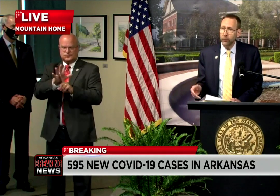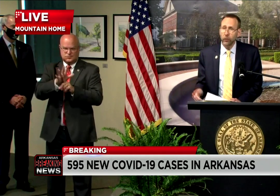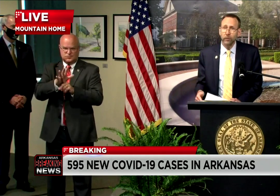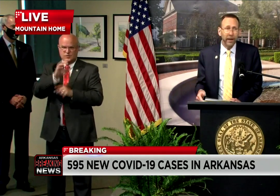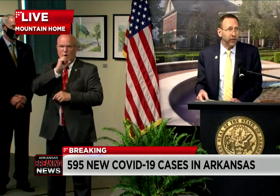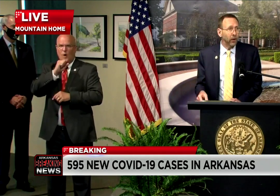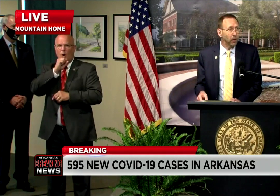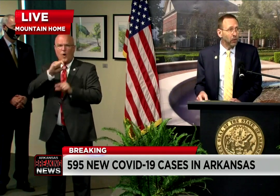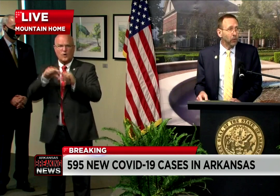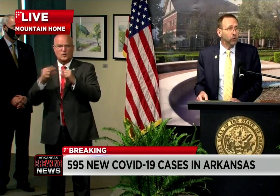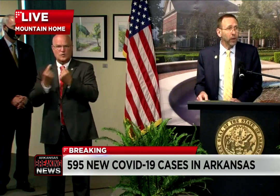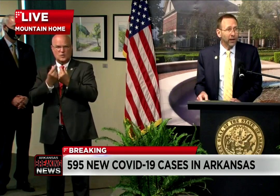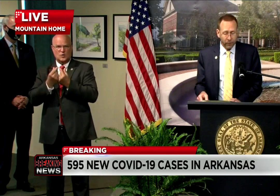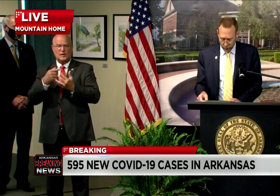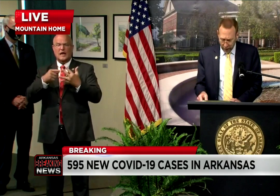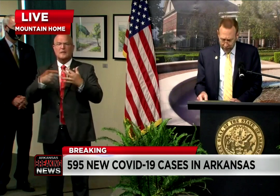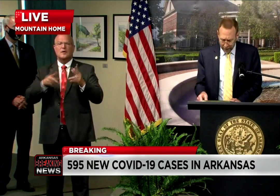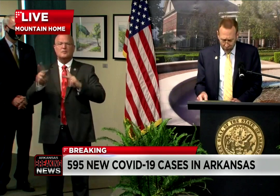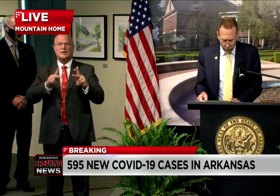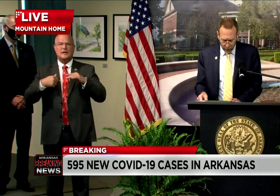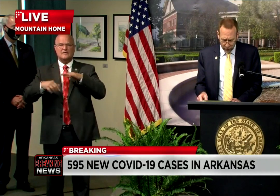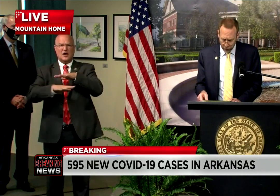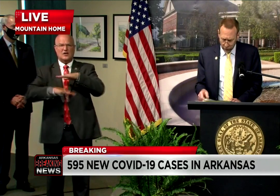AS A WHOLE, THOSE OVER 65 HAVE